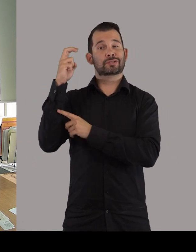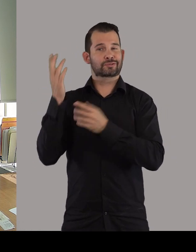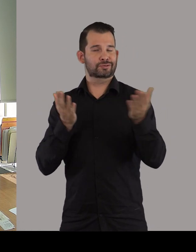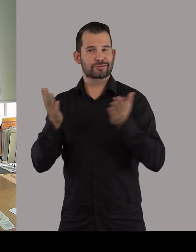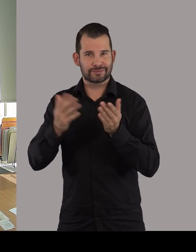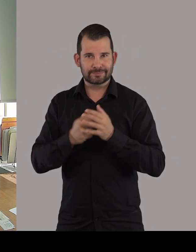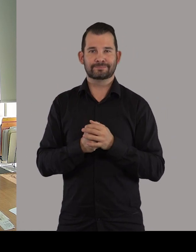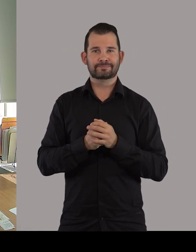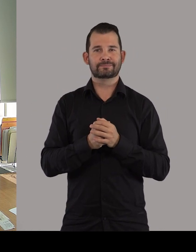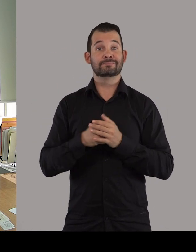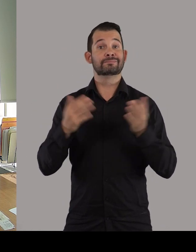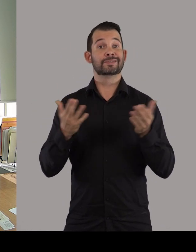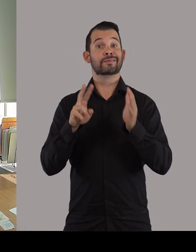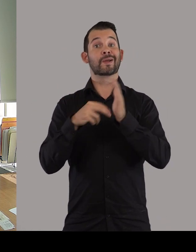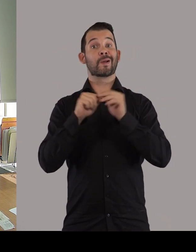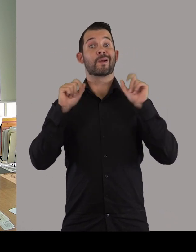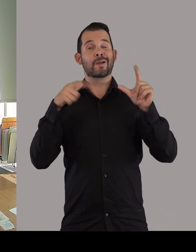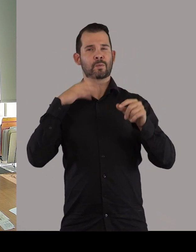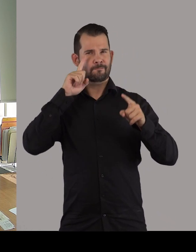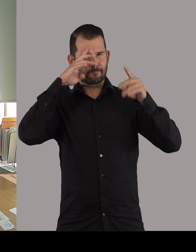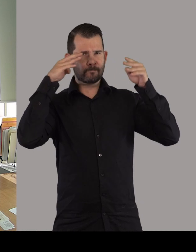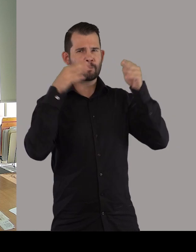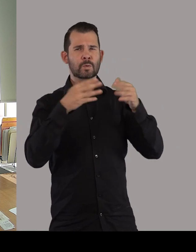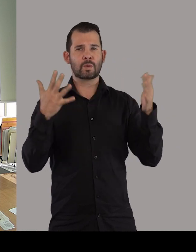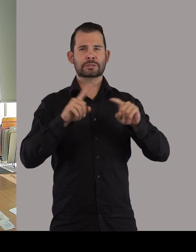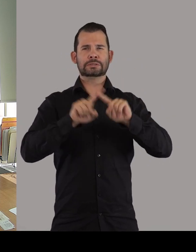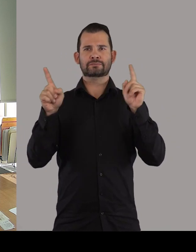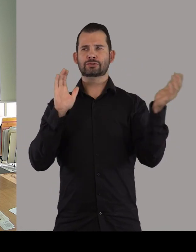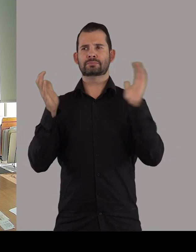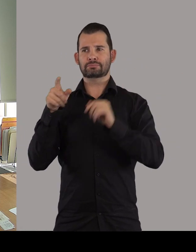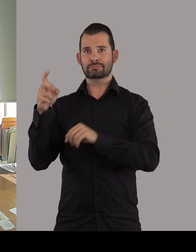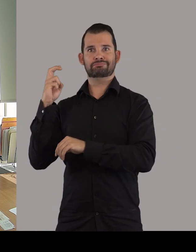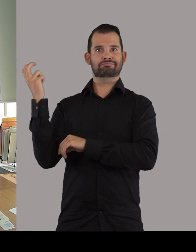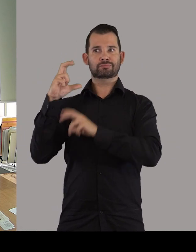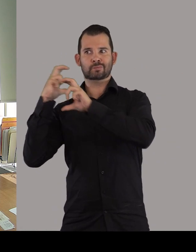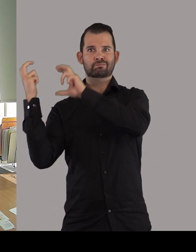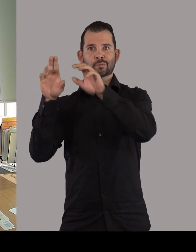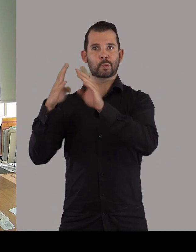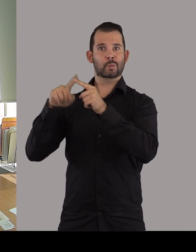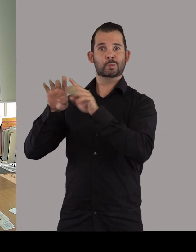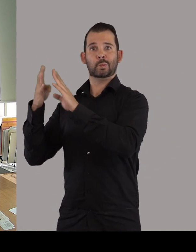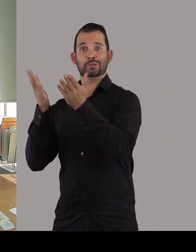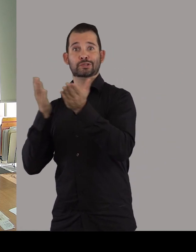In this video, we'll be focusing on the difference between door-to-door Wheel-Trans services